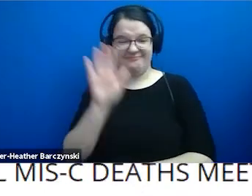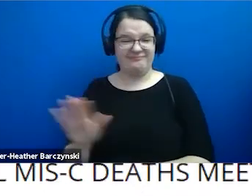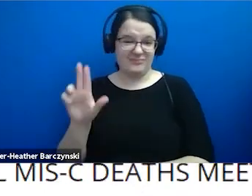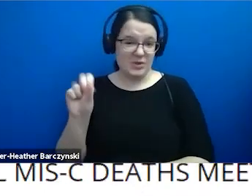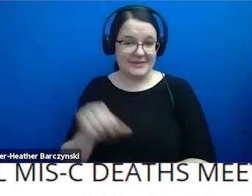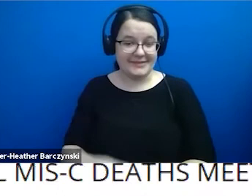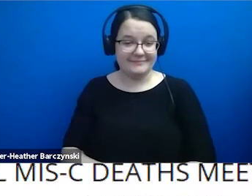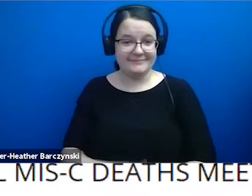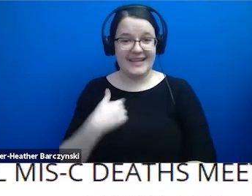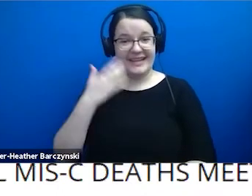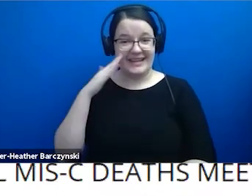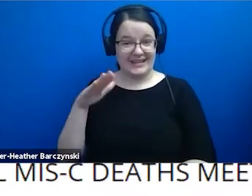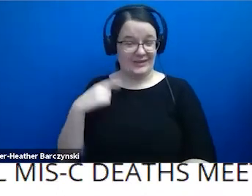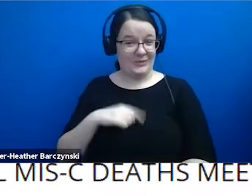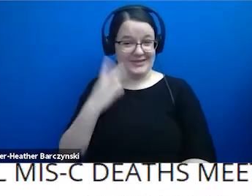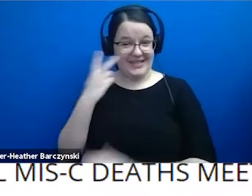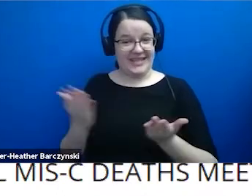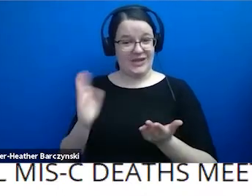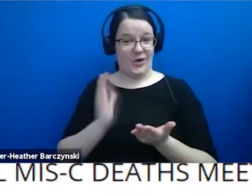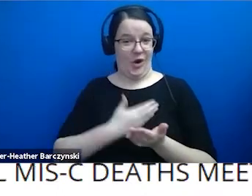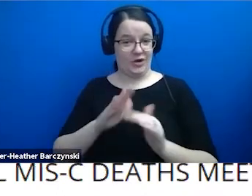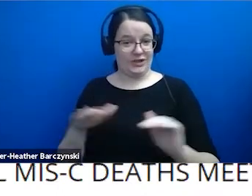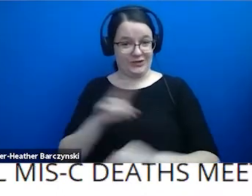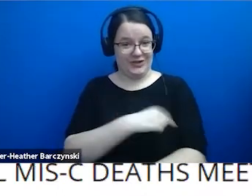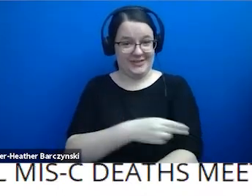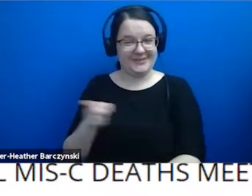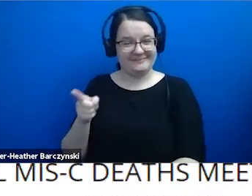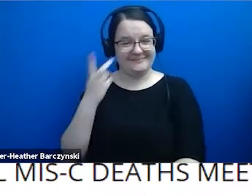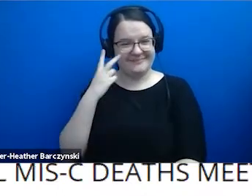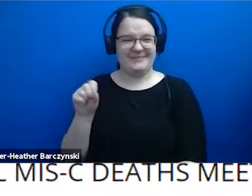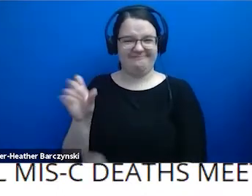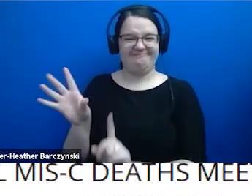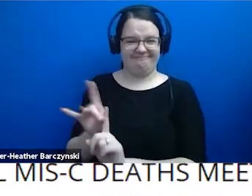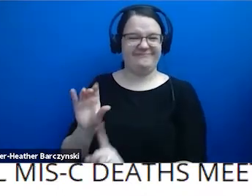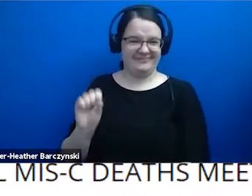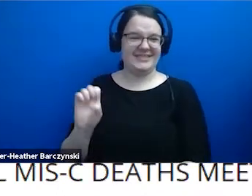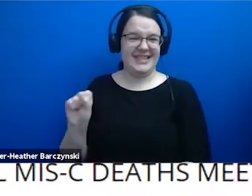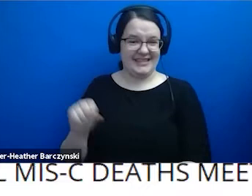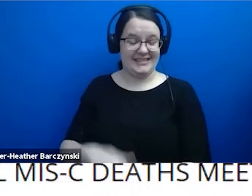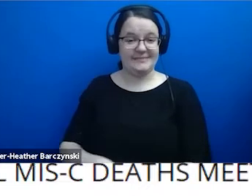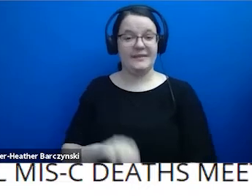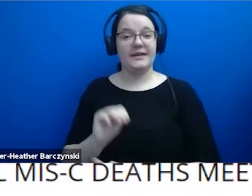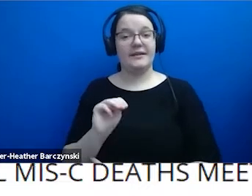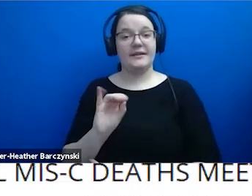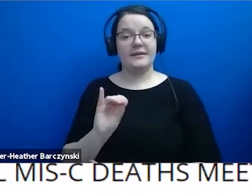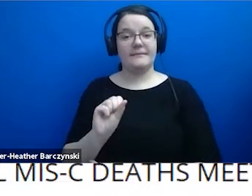cases here at the children's hospital and the cases of miss c follow the waves of cases so